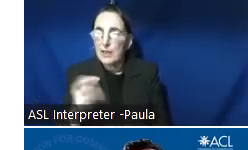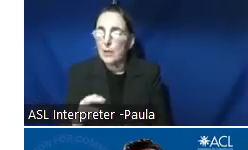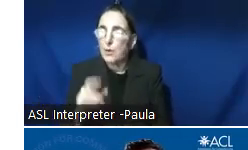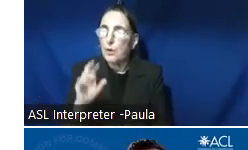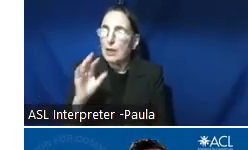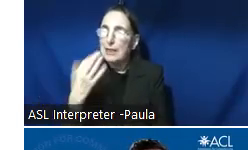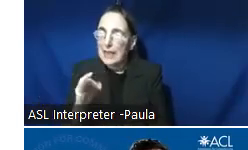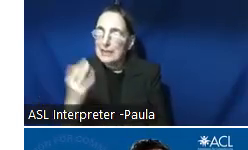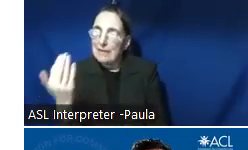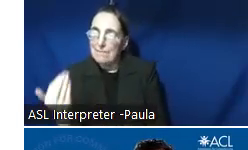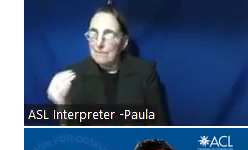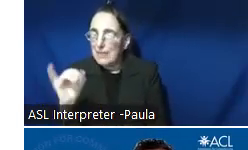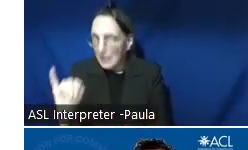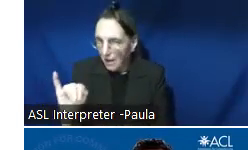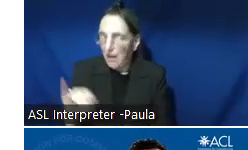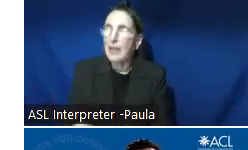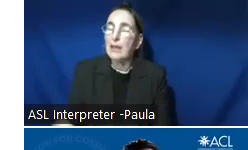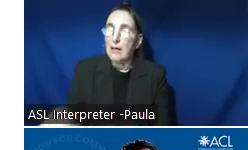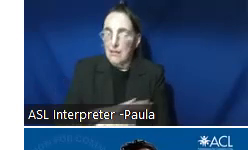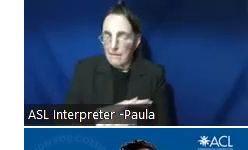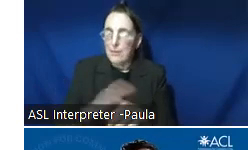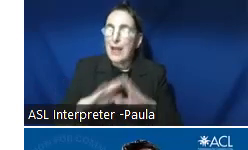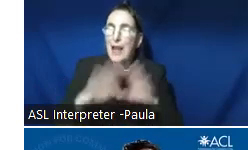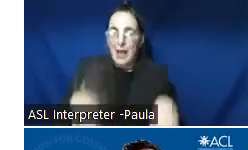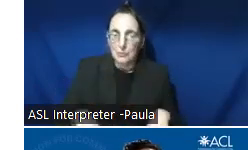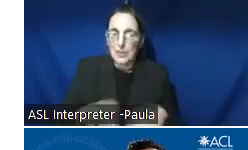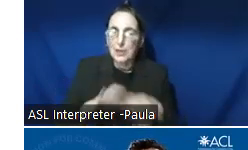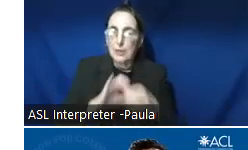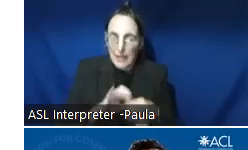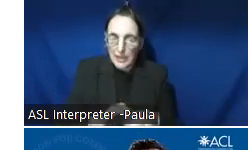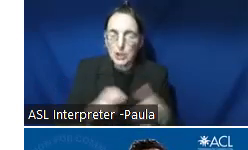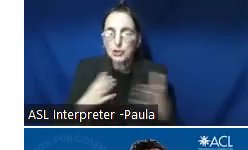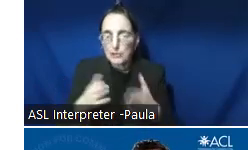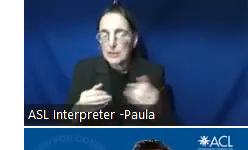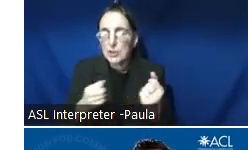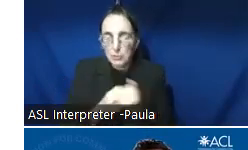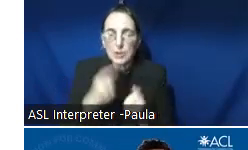covering housing related services and supports for individuals experiencing or at risk of experiencing homelessness,